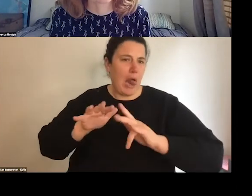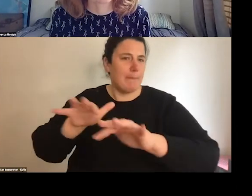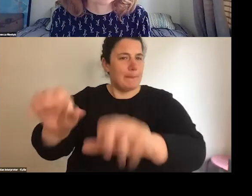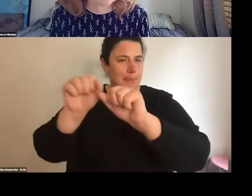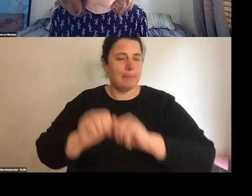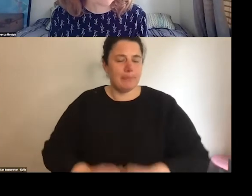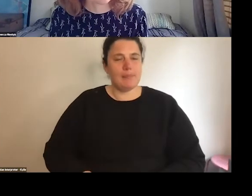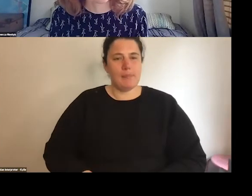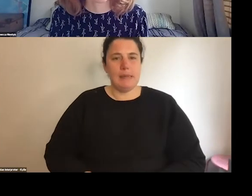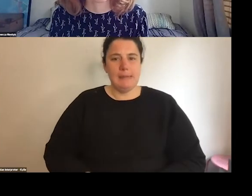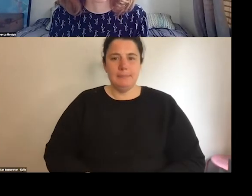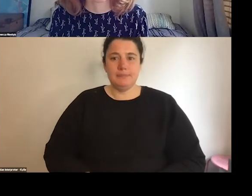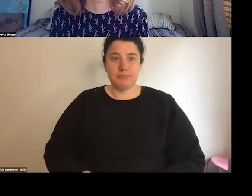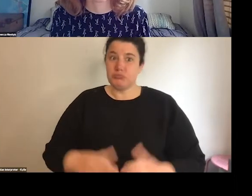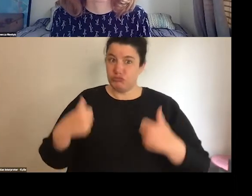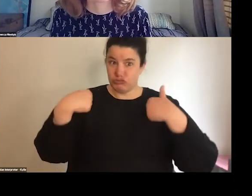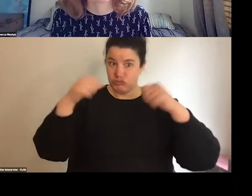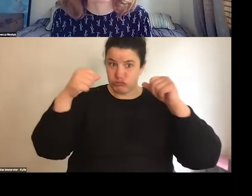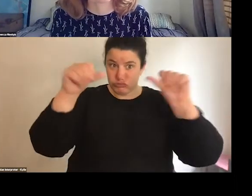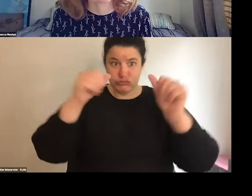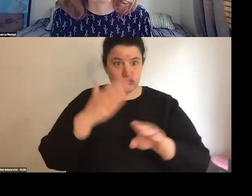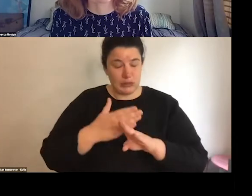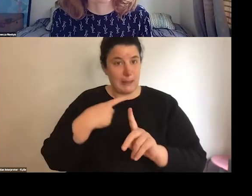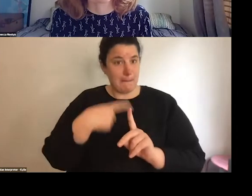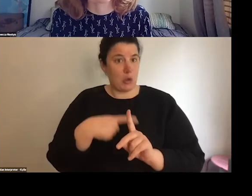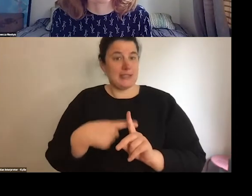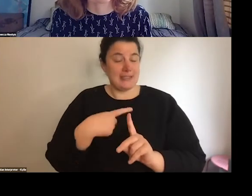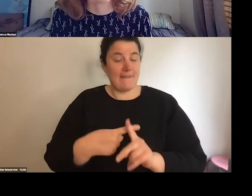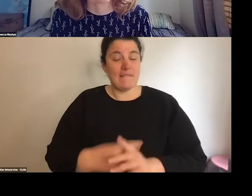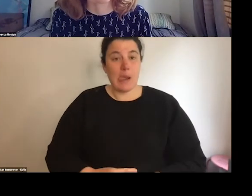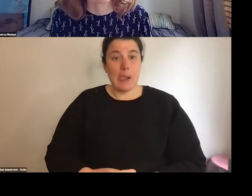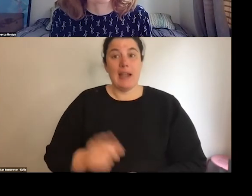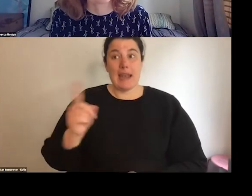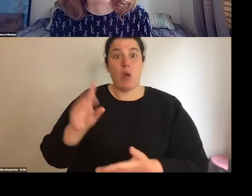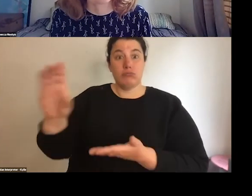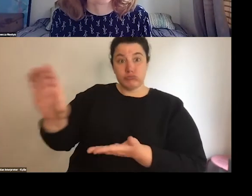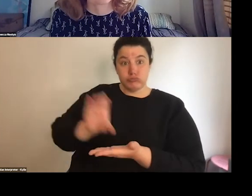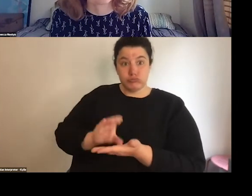And, again, with a lot of success. We've now received some funding, she won't mind me saying,